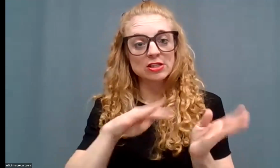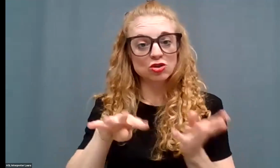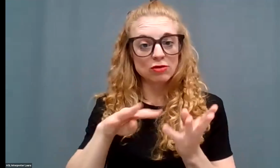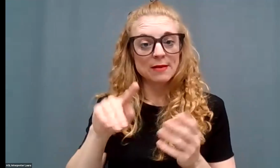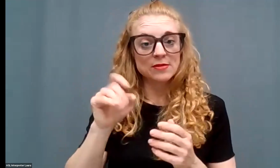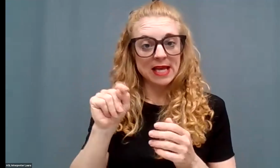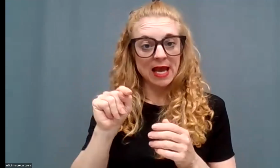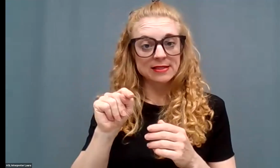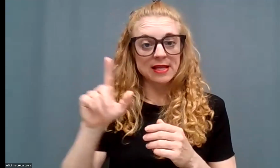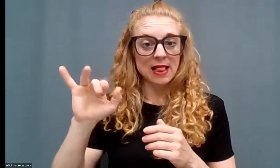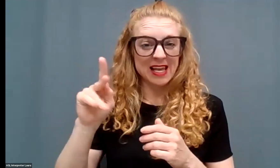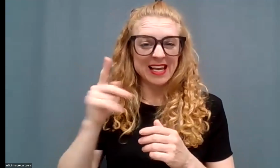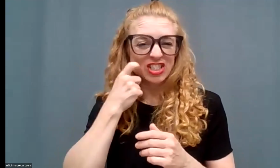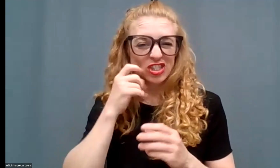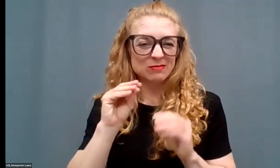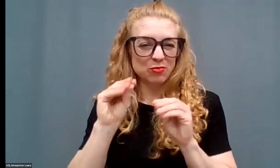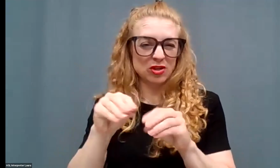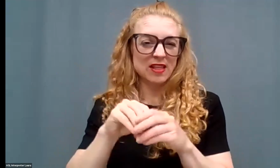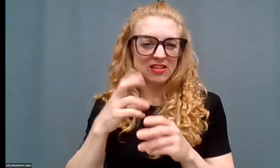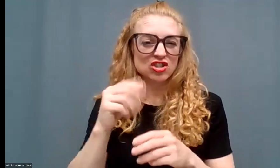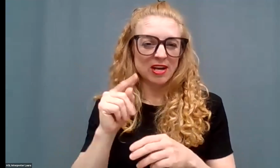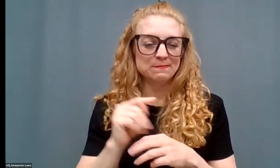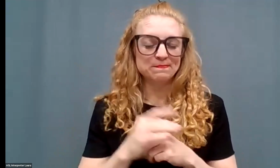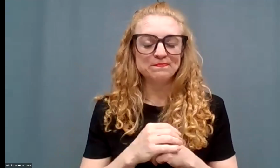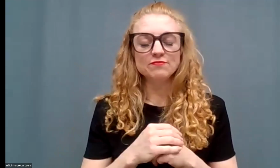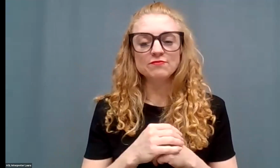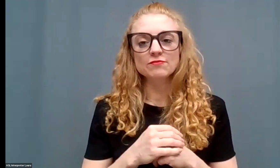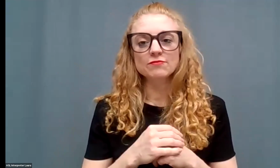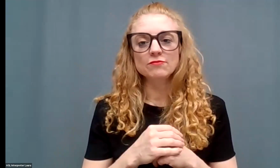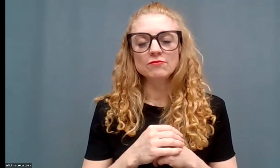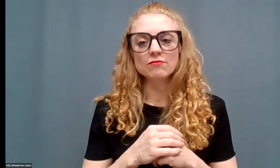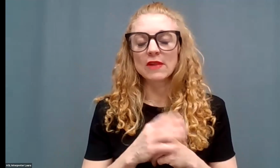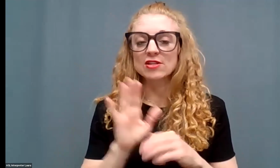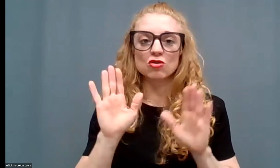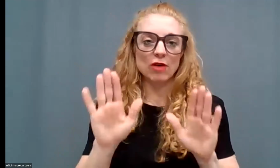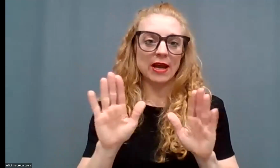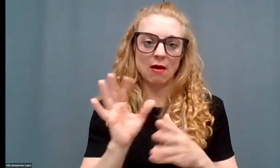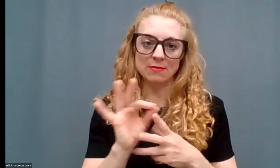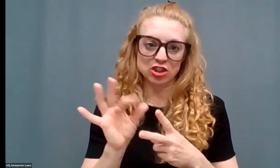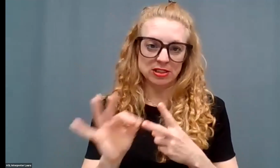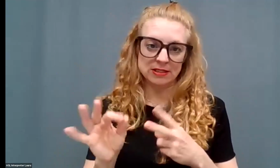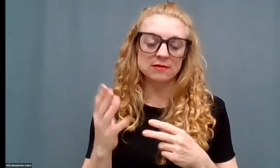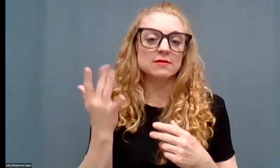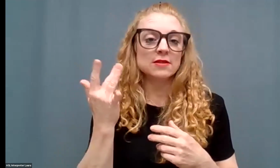the one I just dropped into the chat which is a great option because you can change the